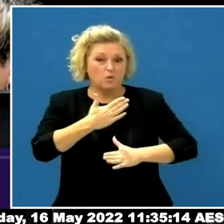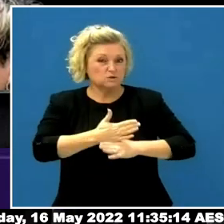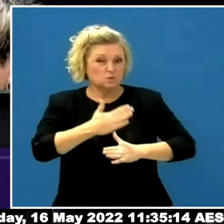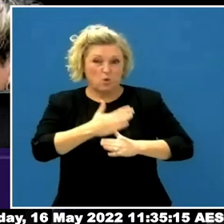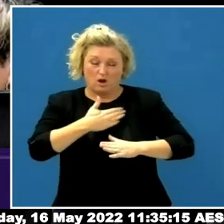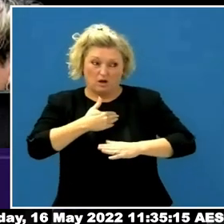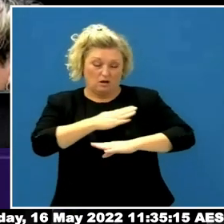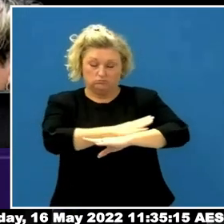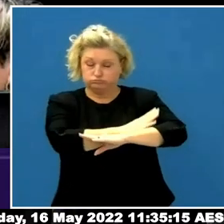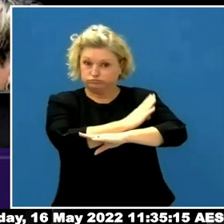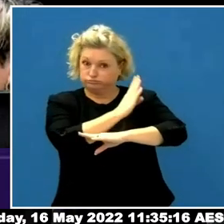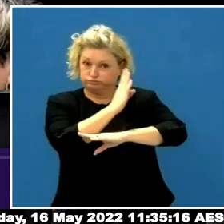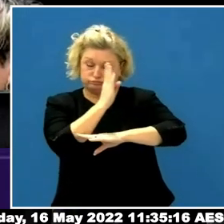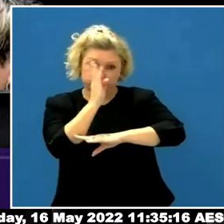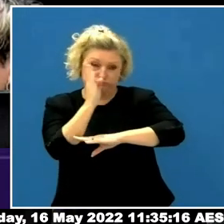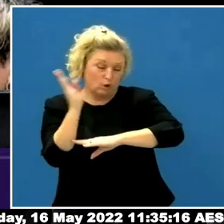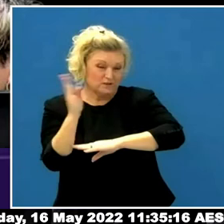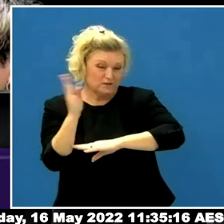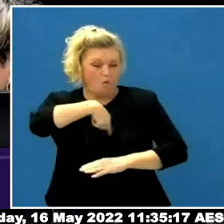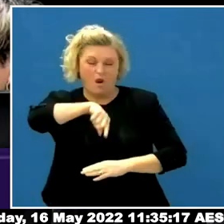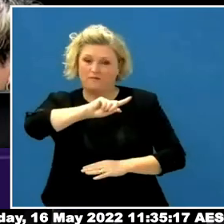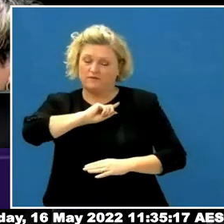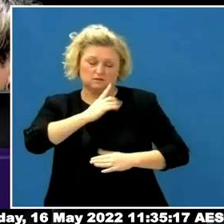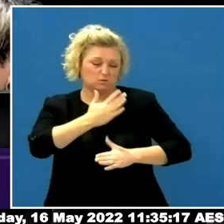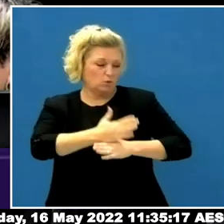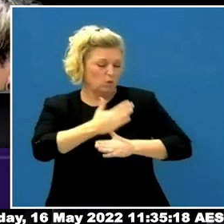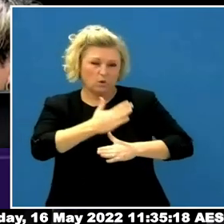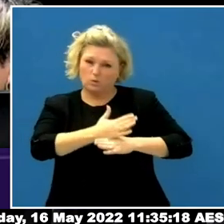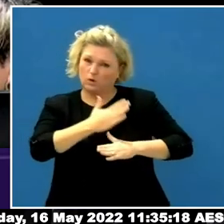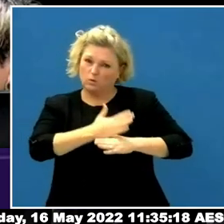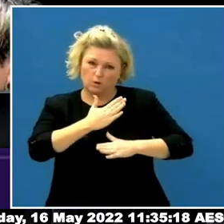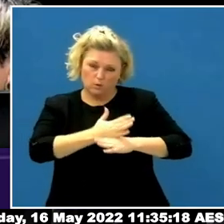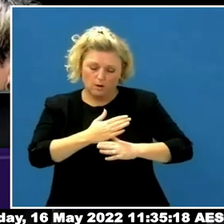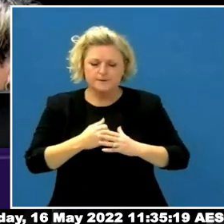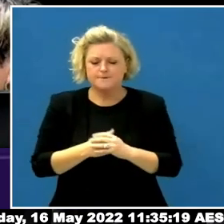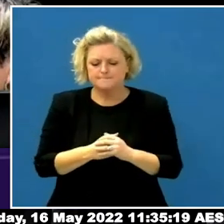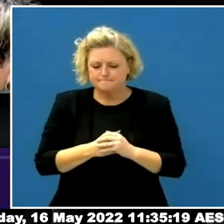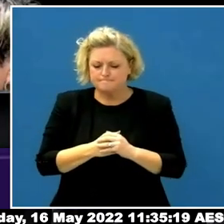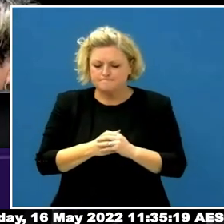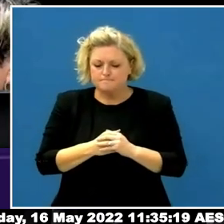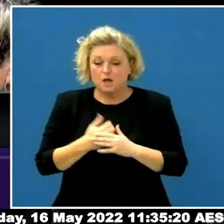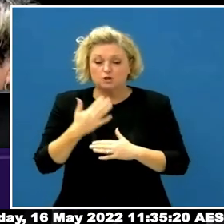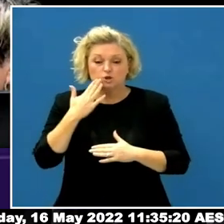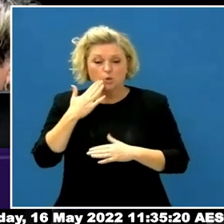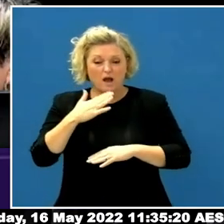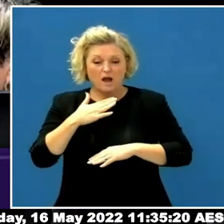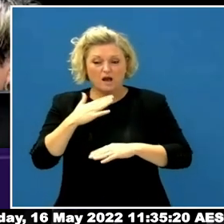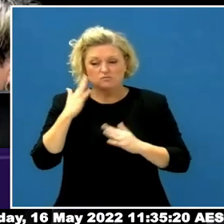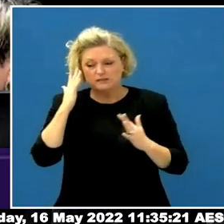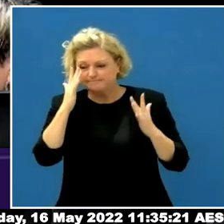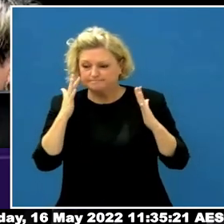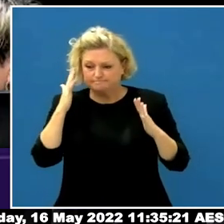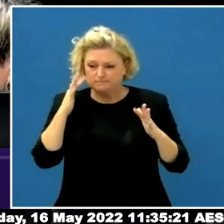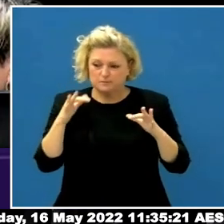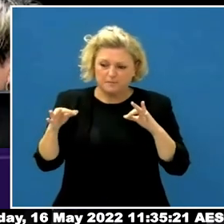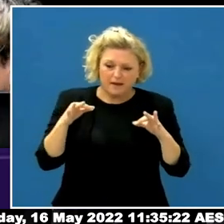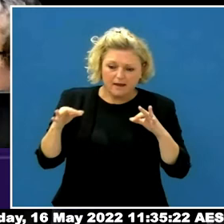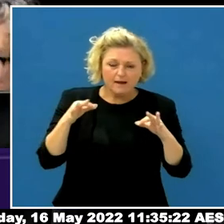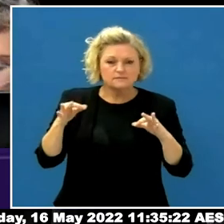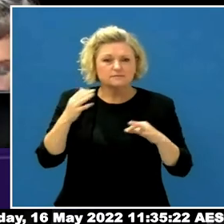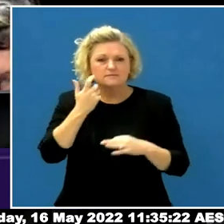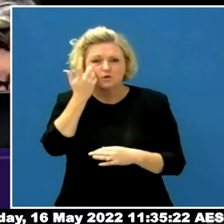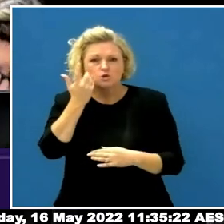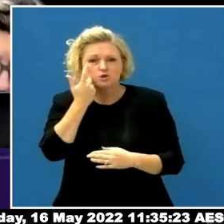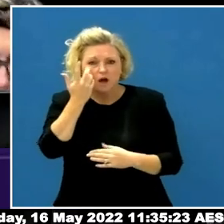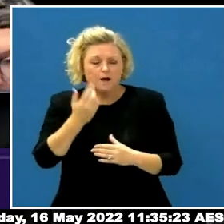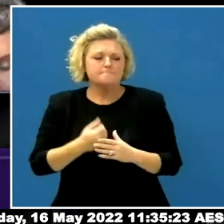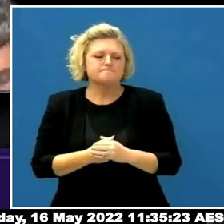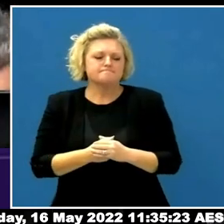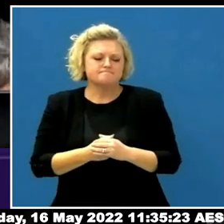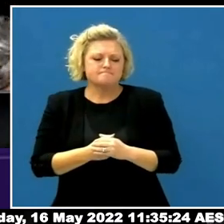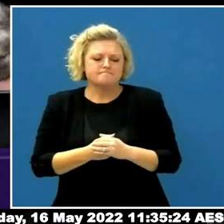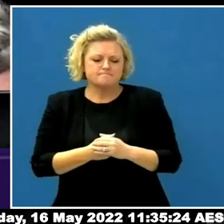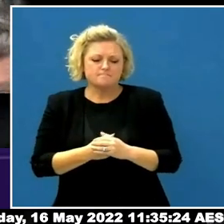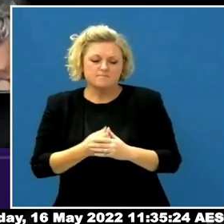So when - when it come to that time, the school would refer services that they